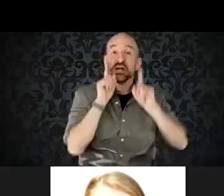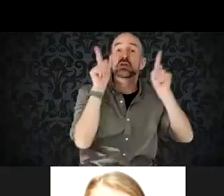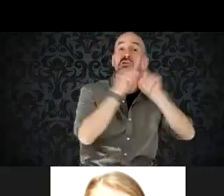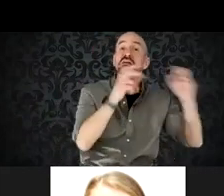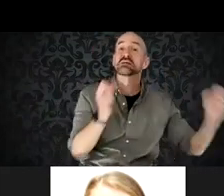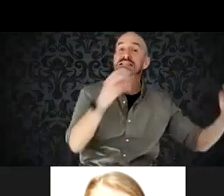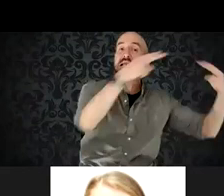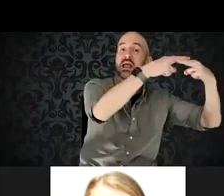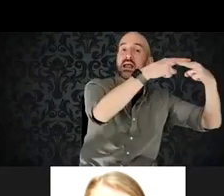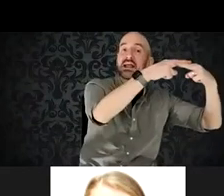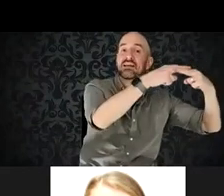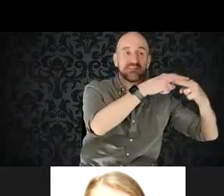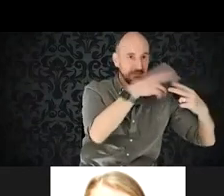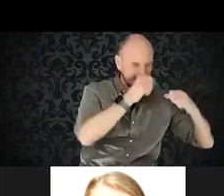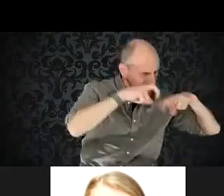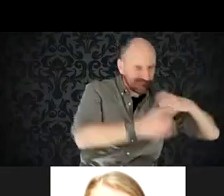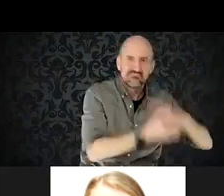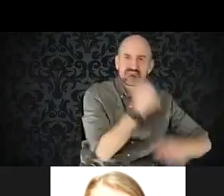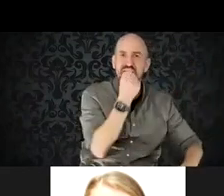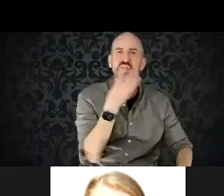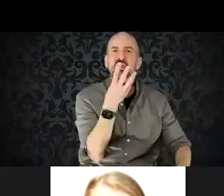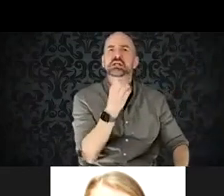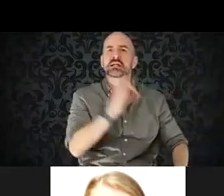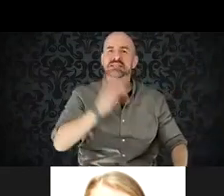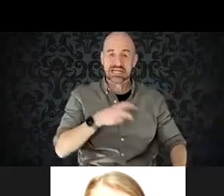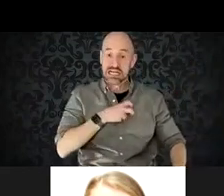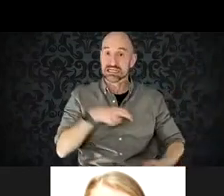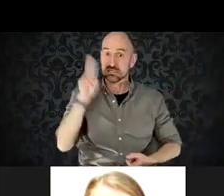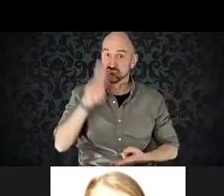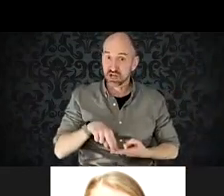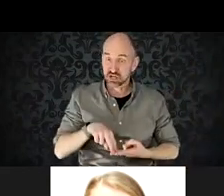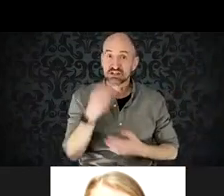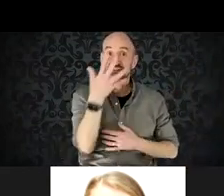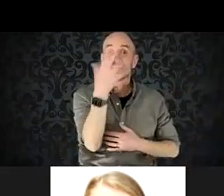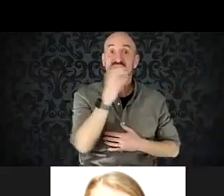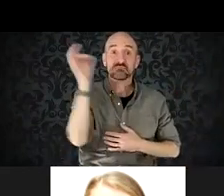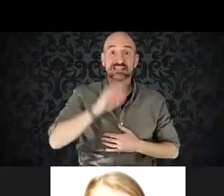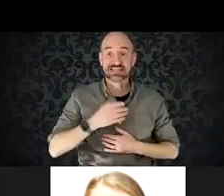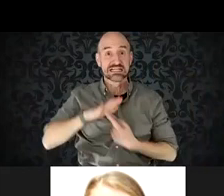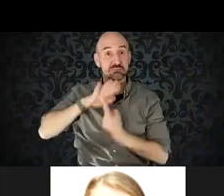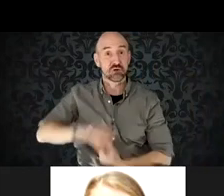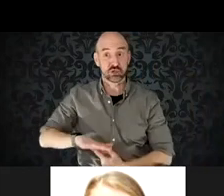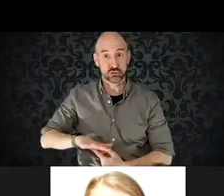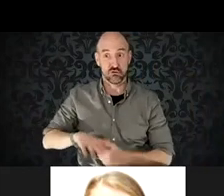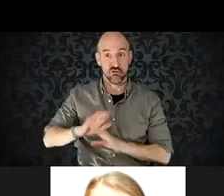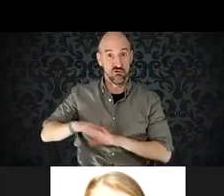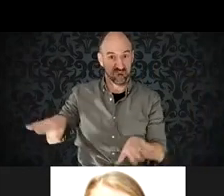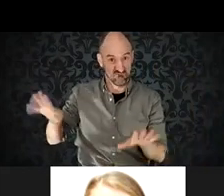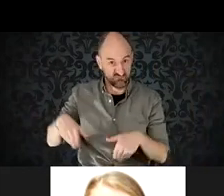and lower stress and anxiety.